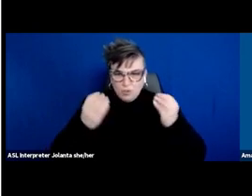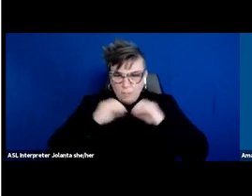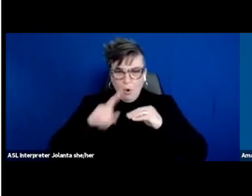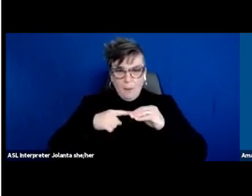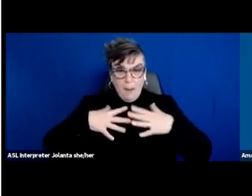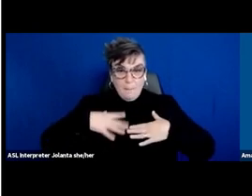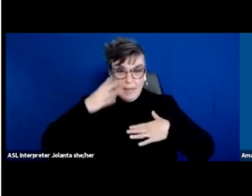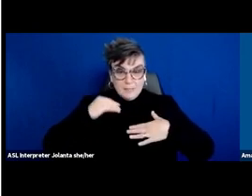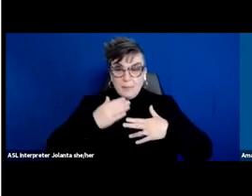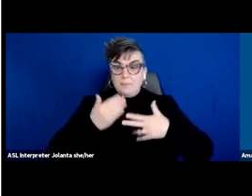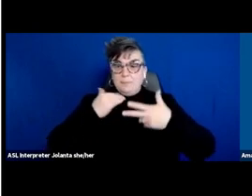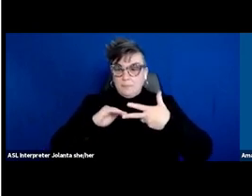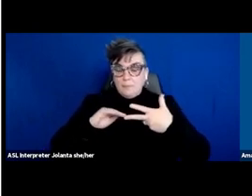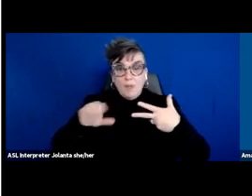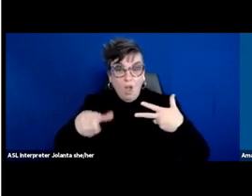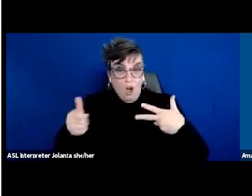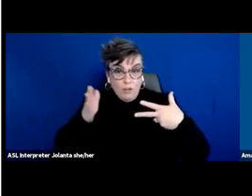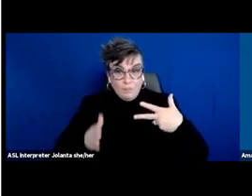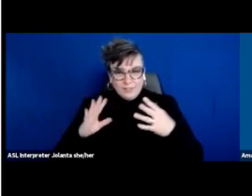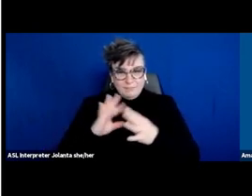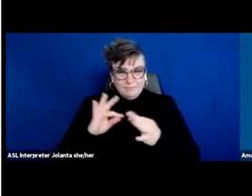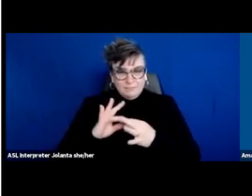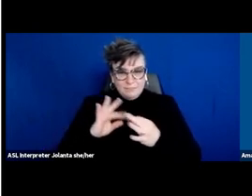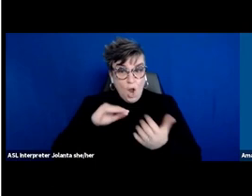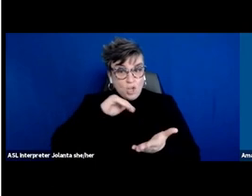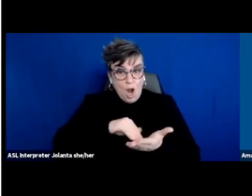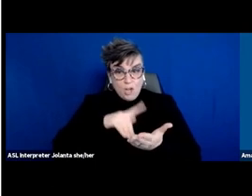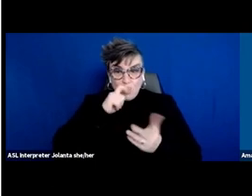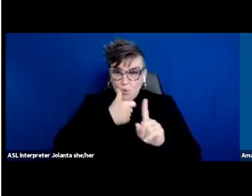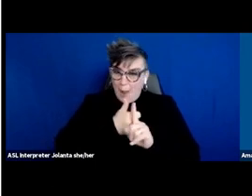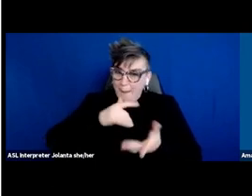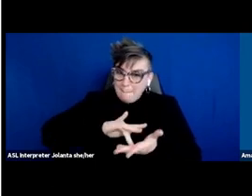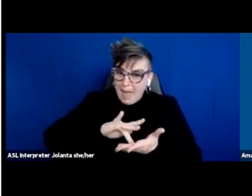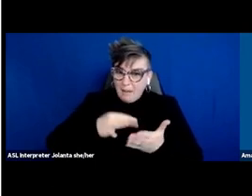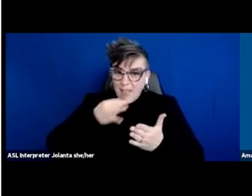that a doctor who is a medical expert was unable to deliver proper care to those with